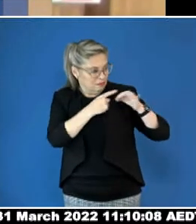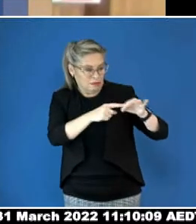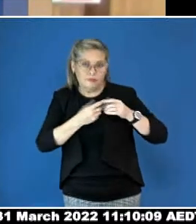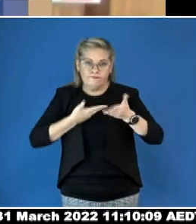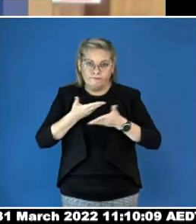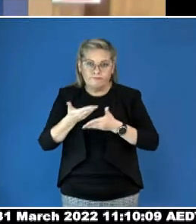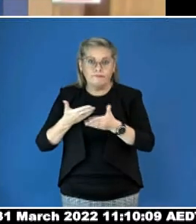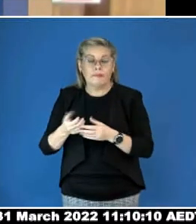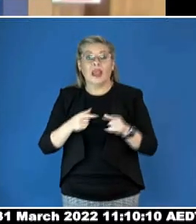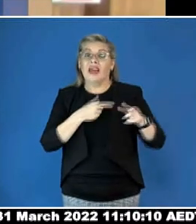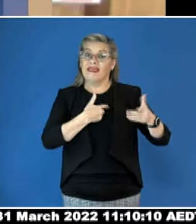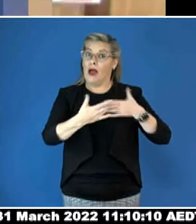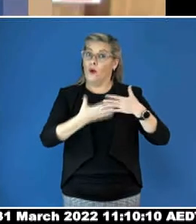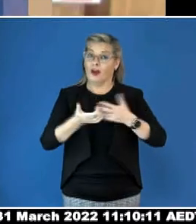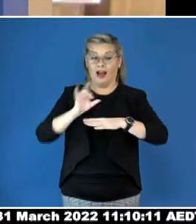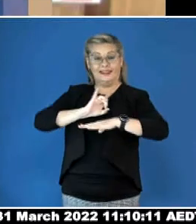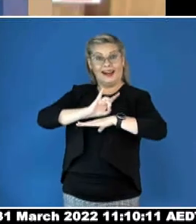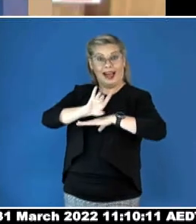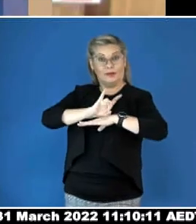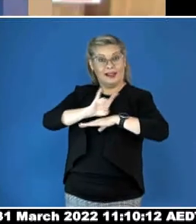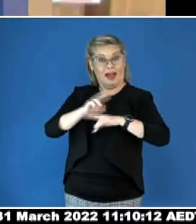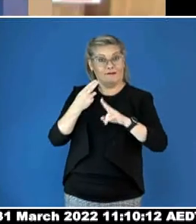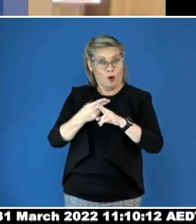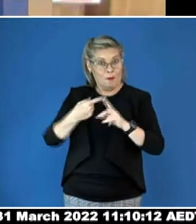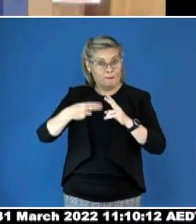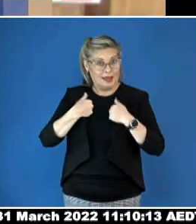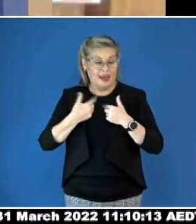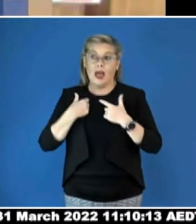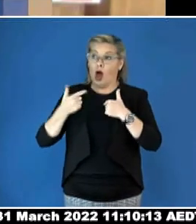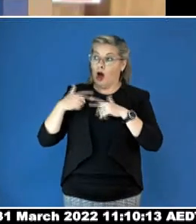I started seeing a nice counselor at Laurel Place, which was suggested straightaway by